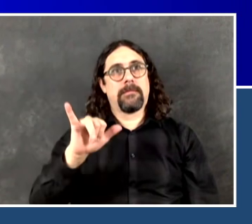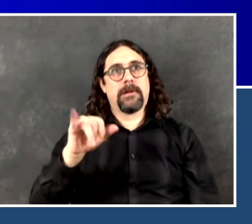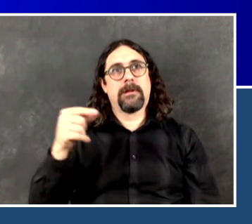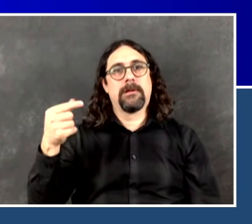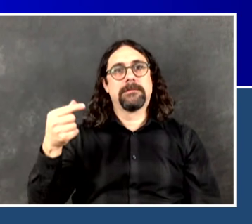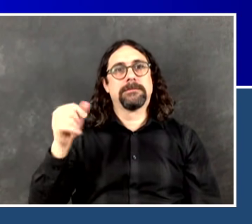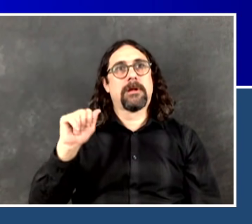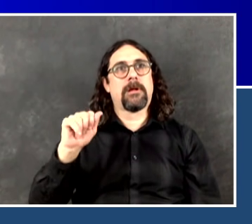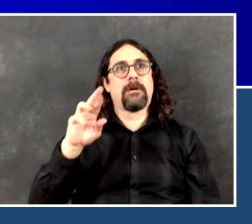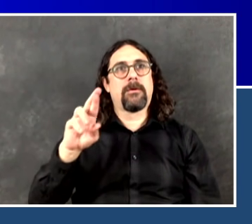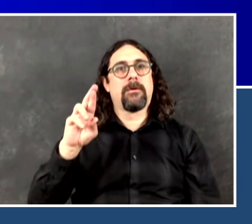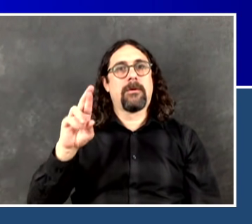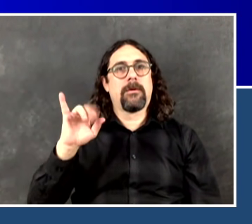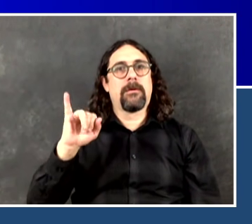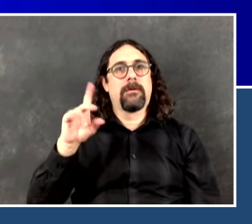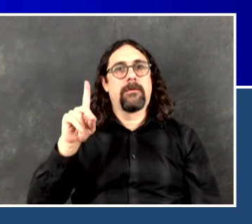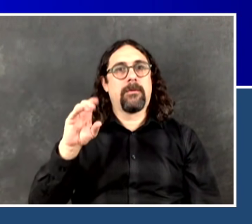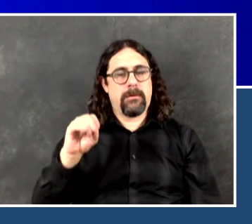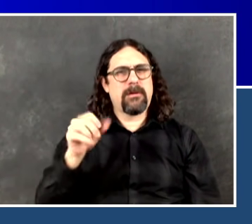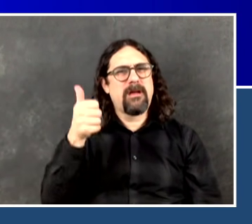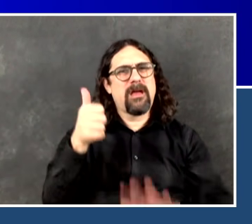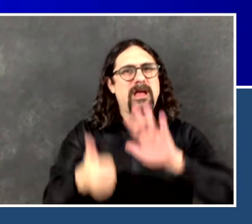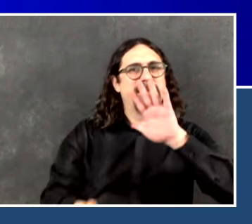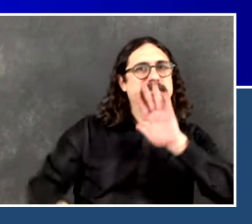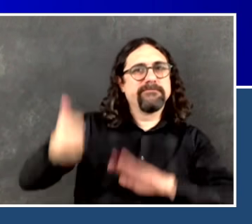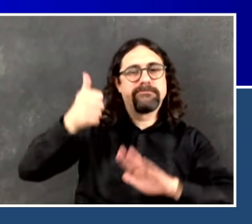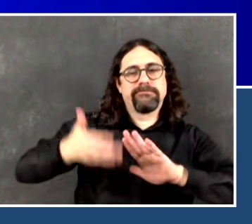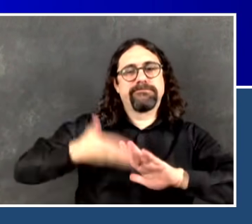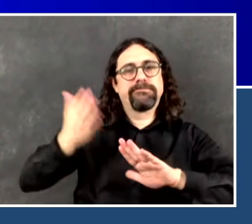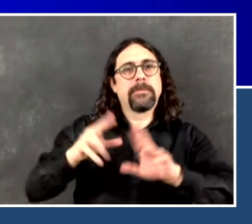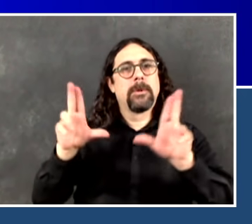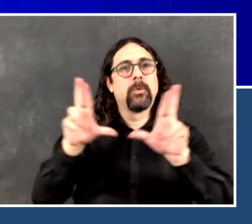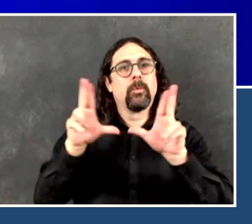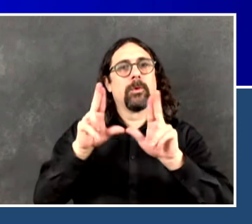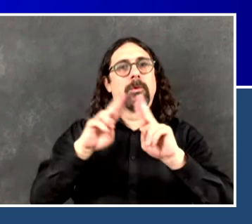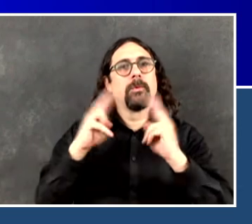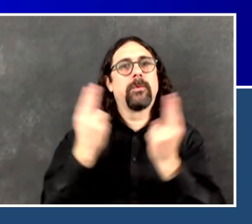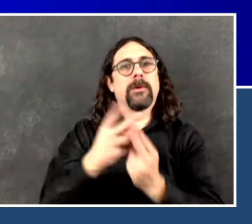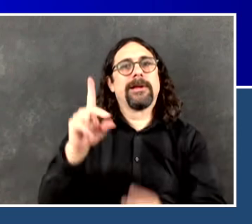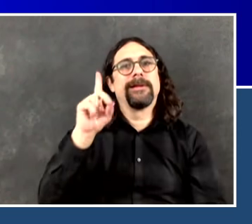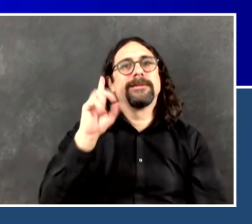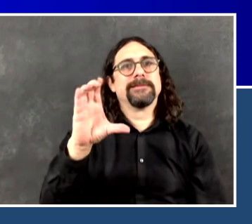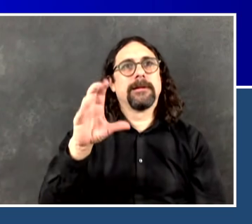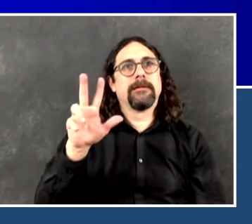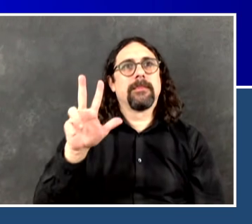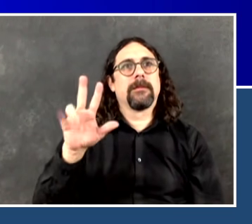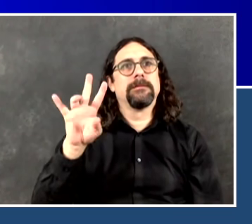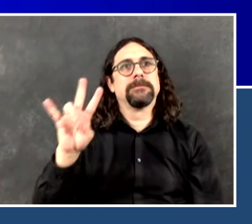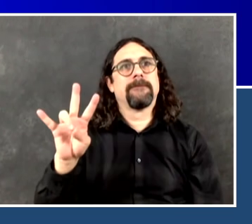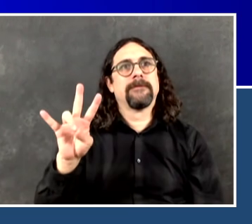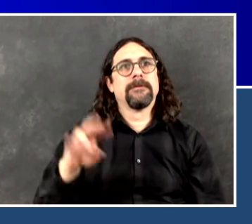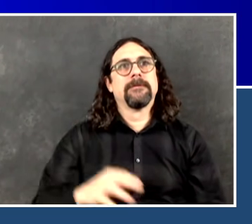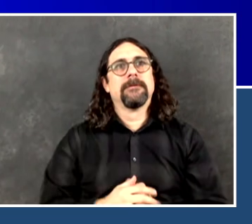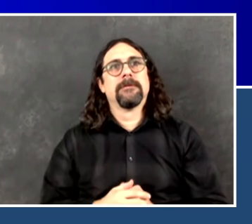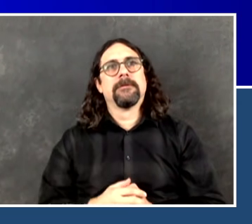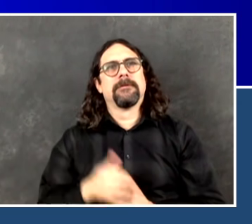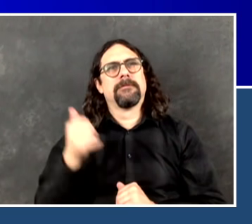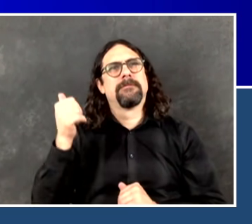LARGEST MUNICIPAL UNIT.